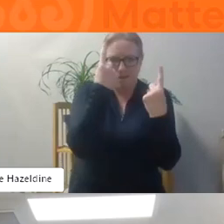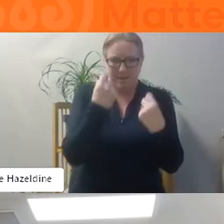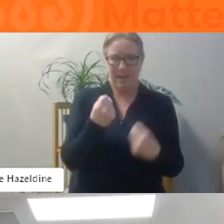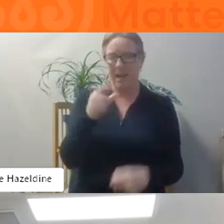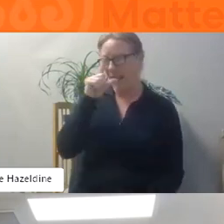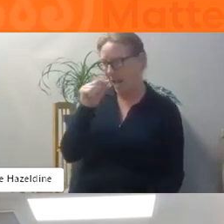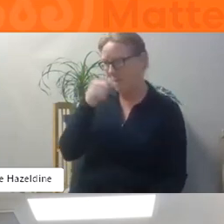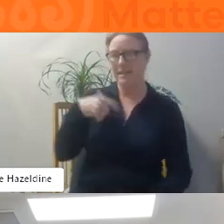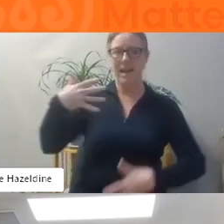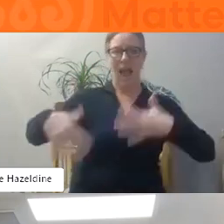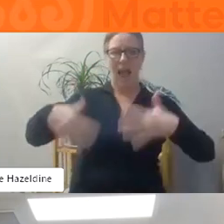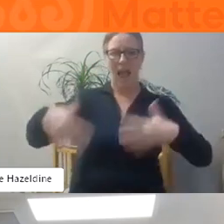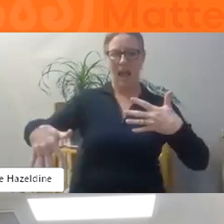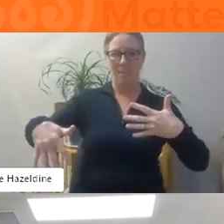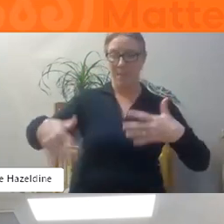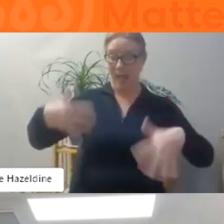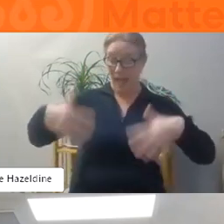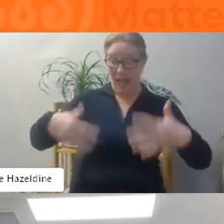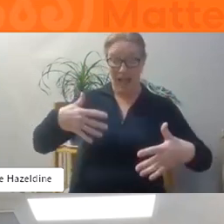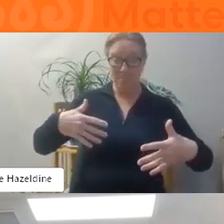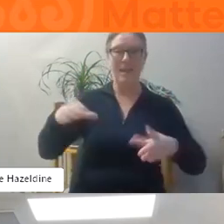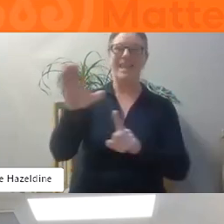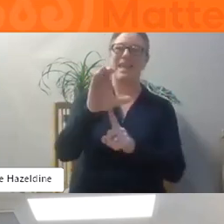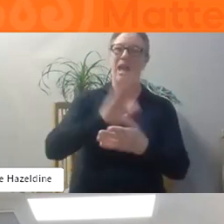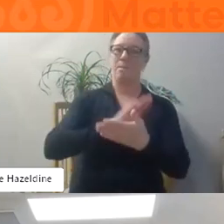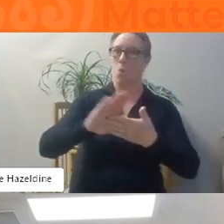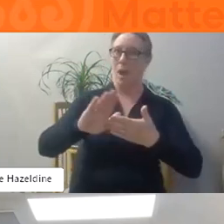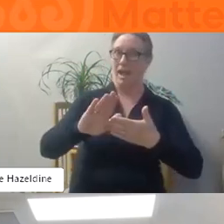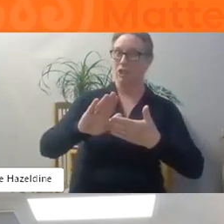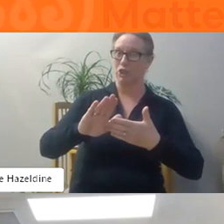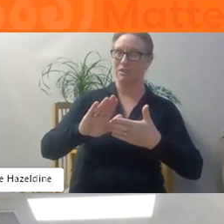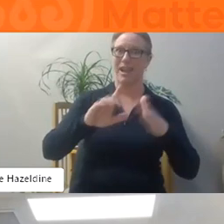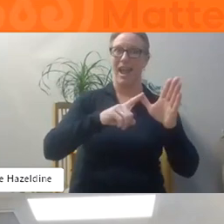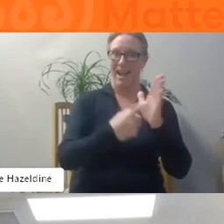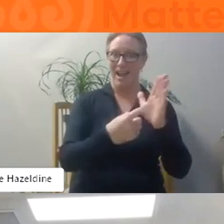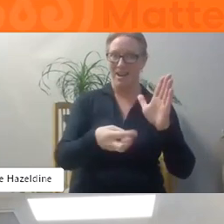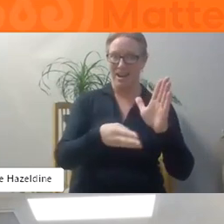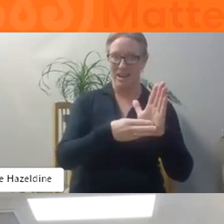Harm, and I call harm with a capital H. And education can strategically